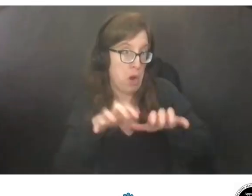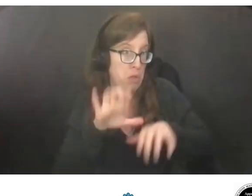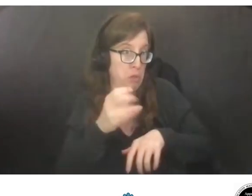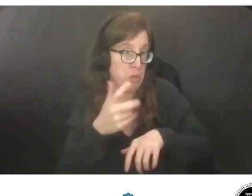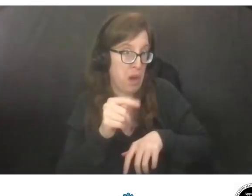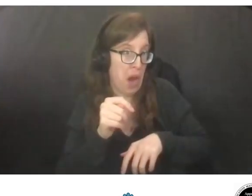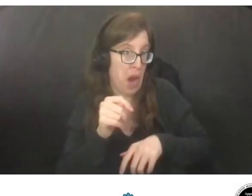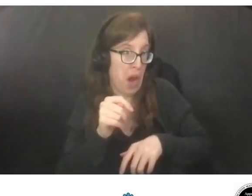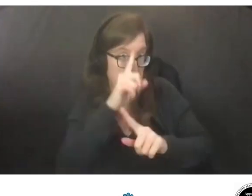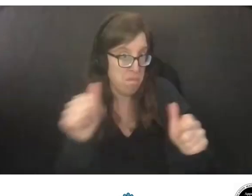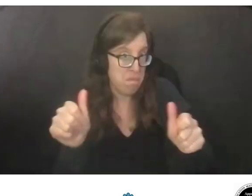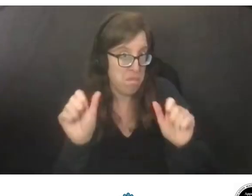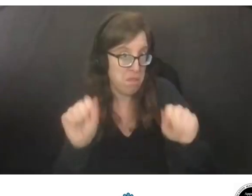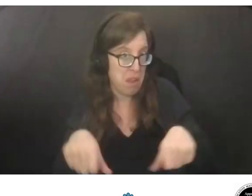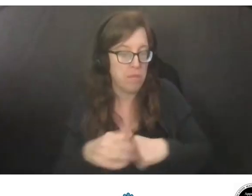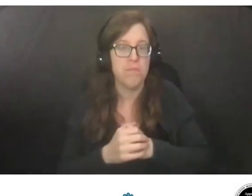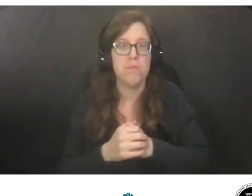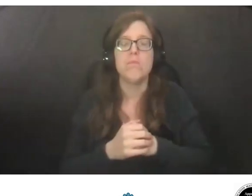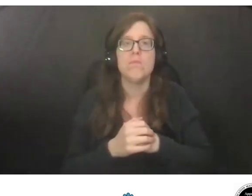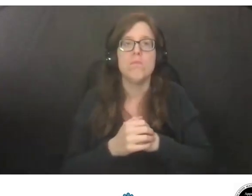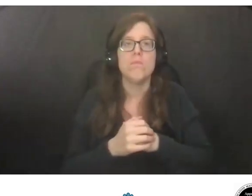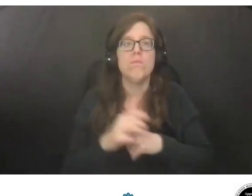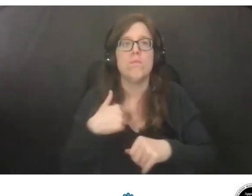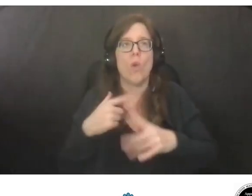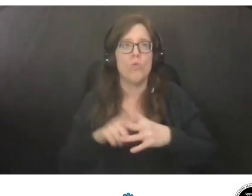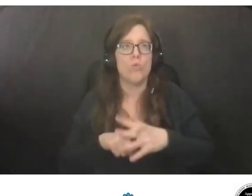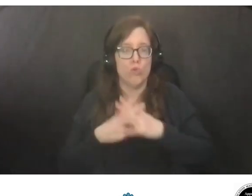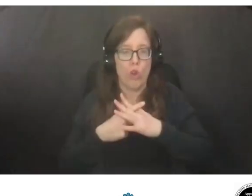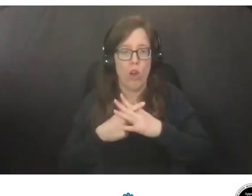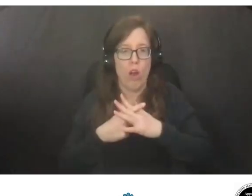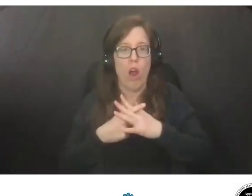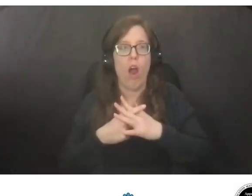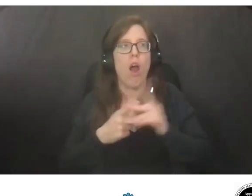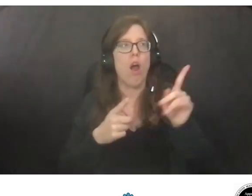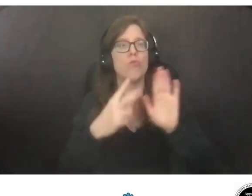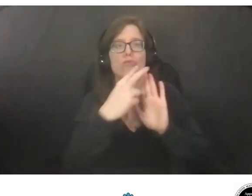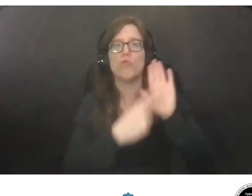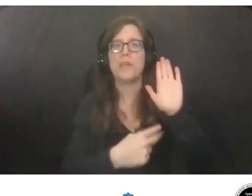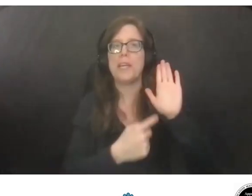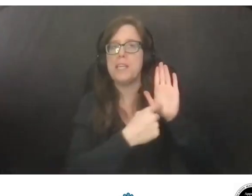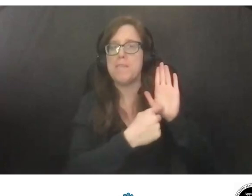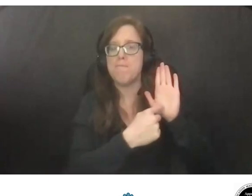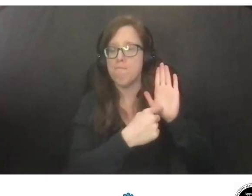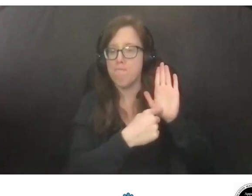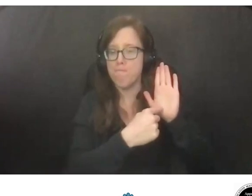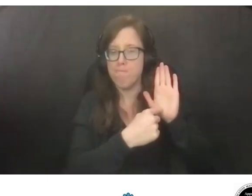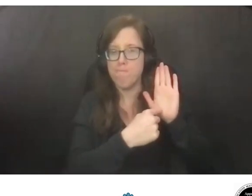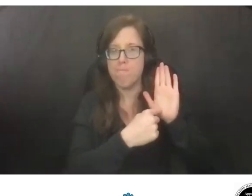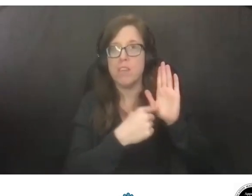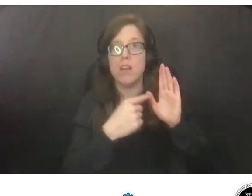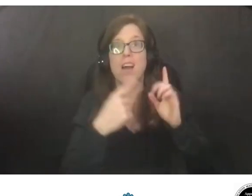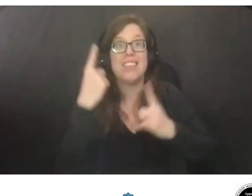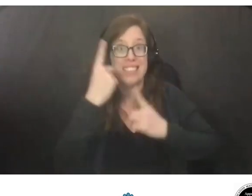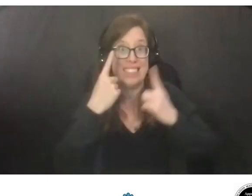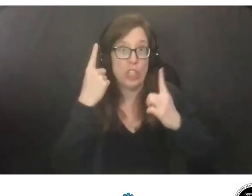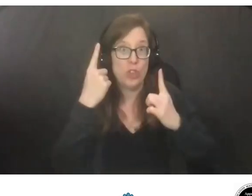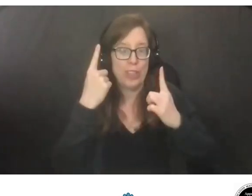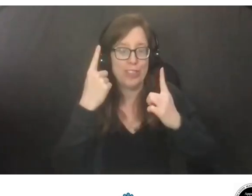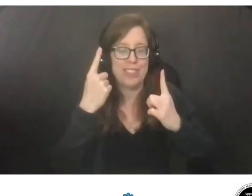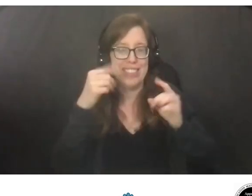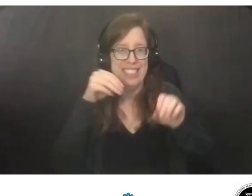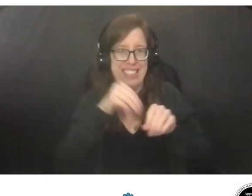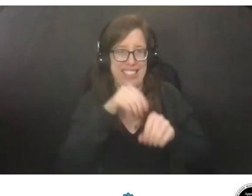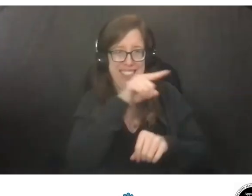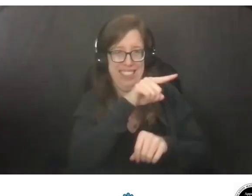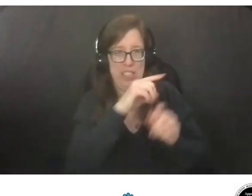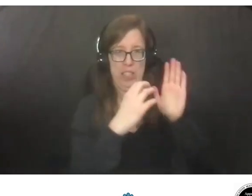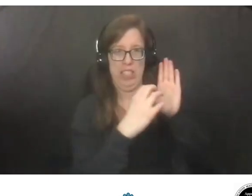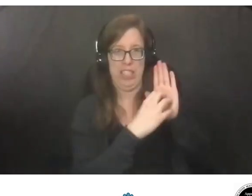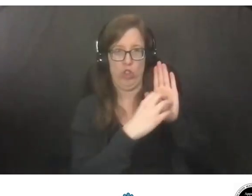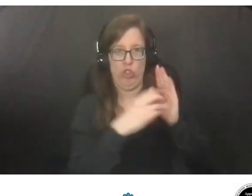please do. I'll start by reading some of the Considerations that are here in this section.